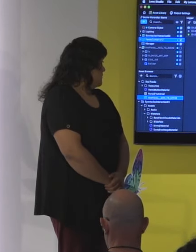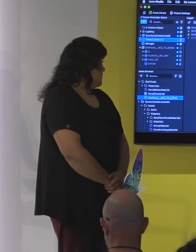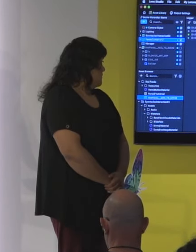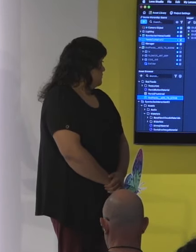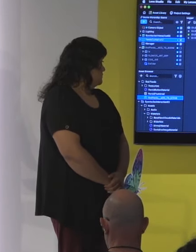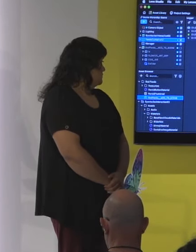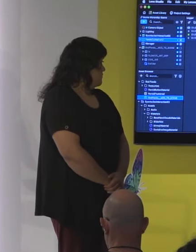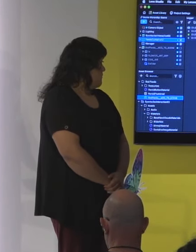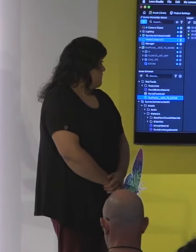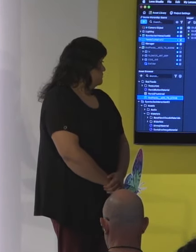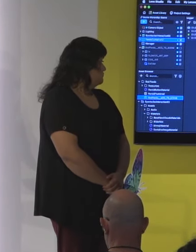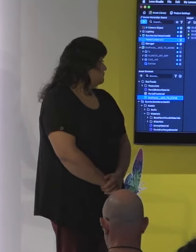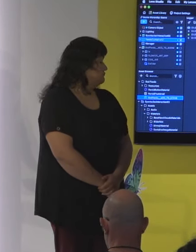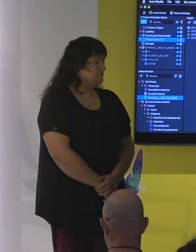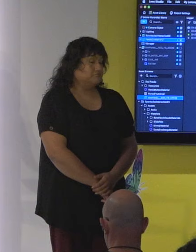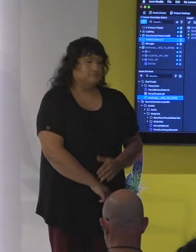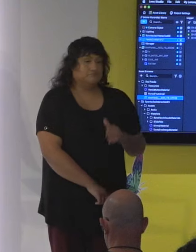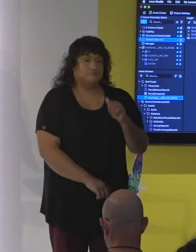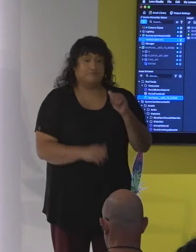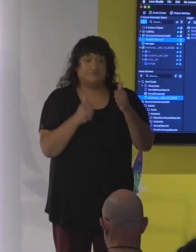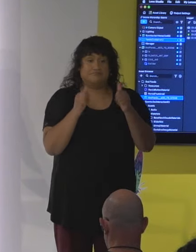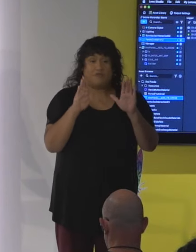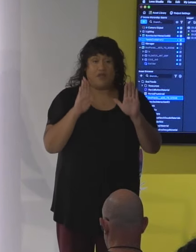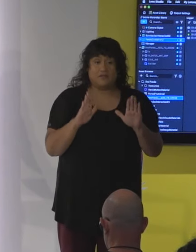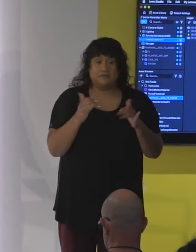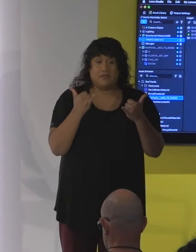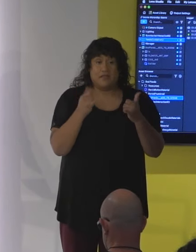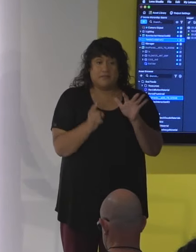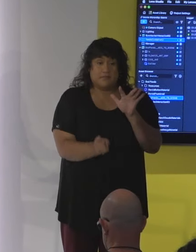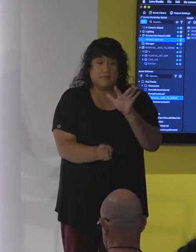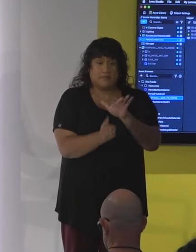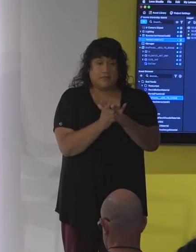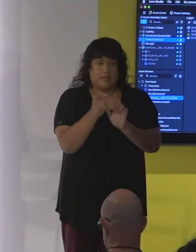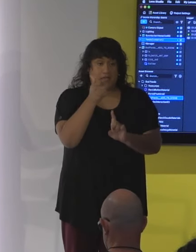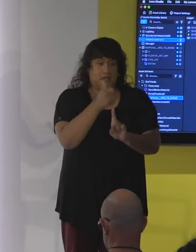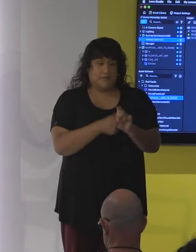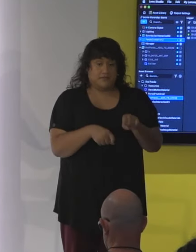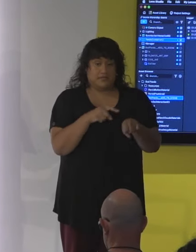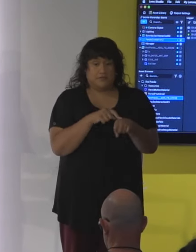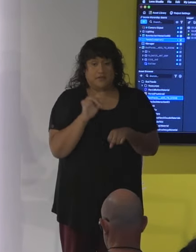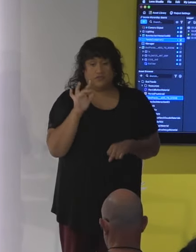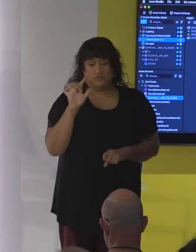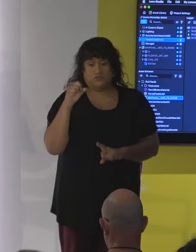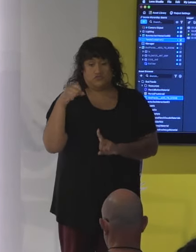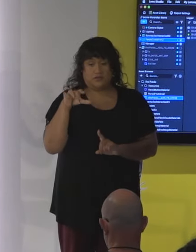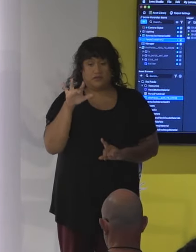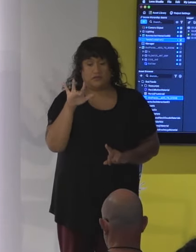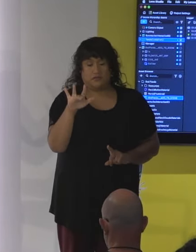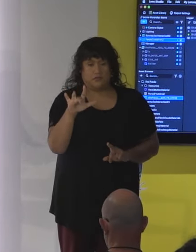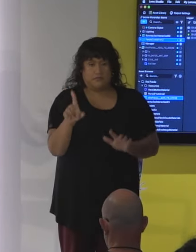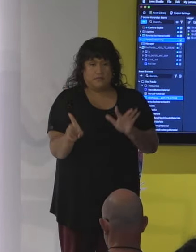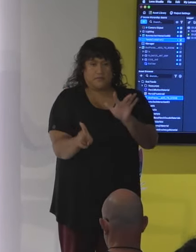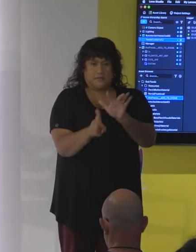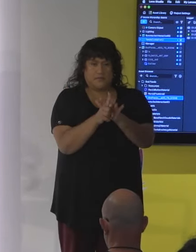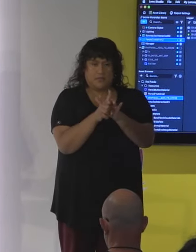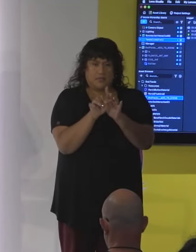Okay, great. So, now it's spawning every time I trigger this. It's in a location where I can immediately start playing around with it.